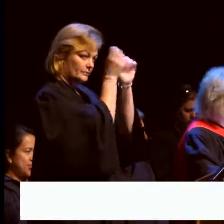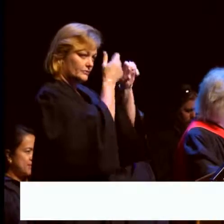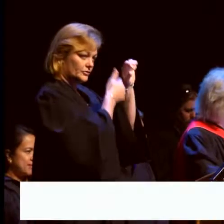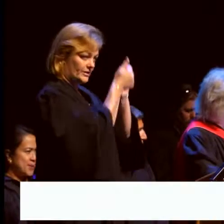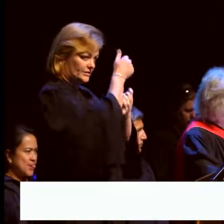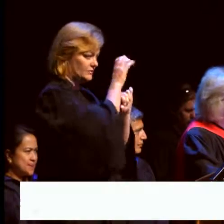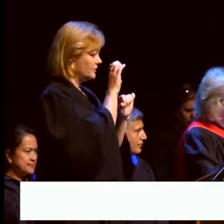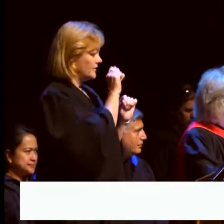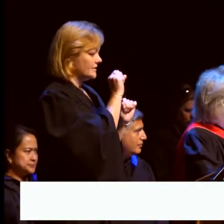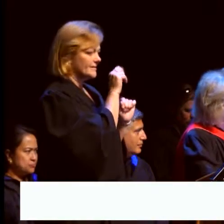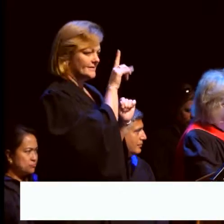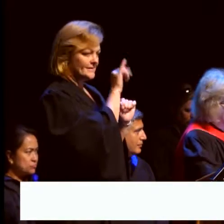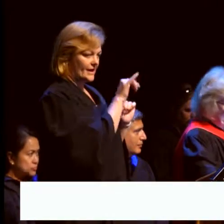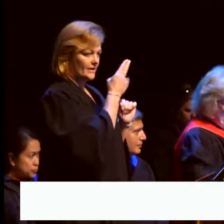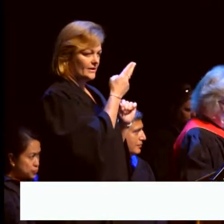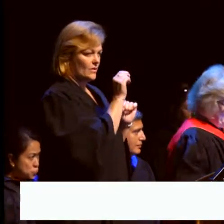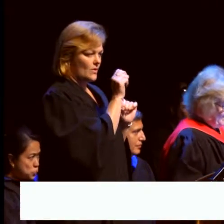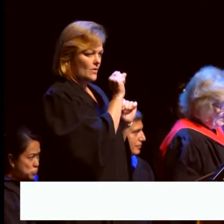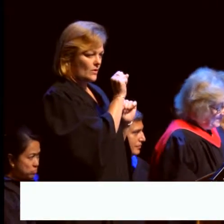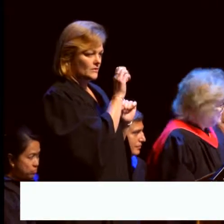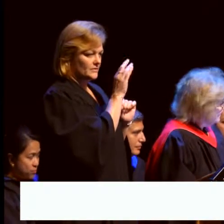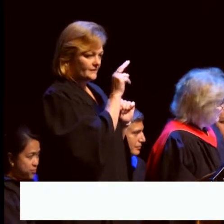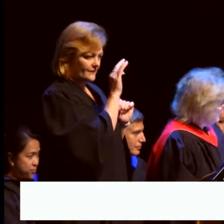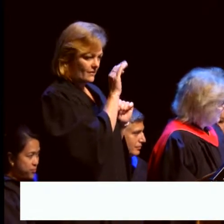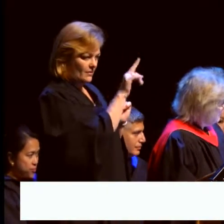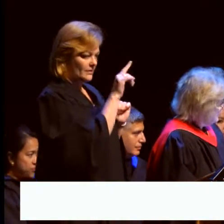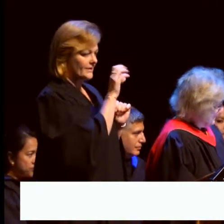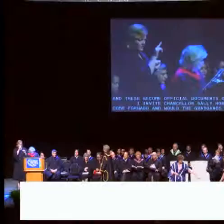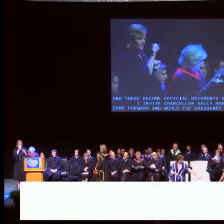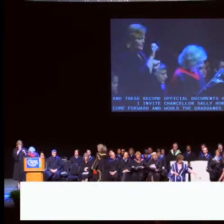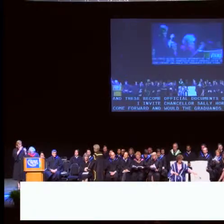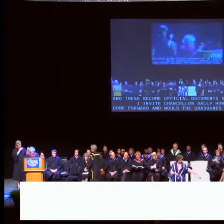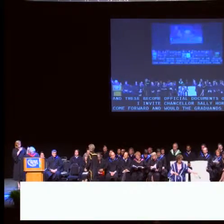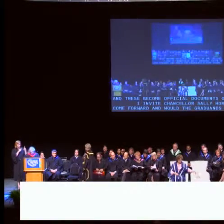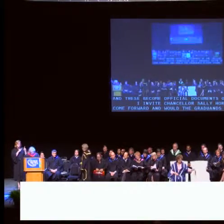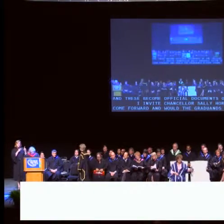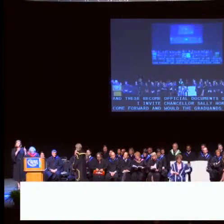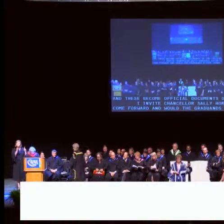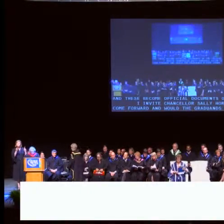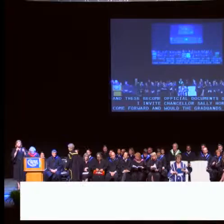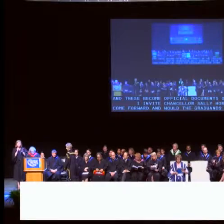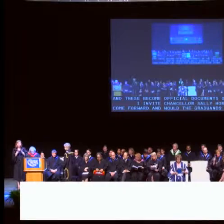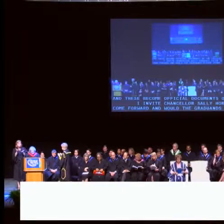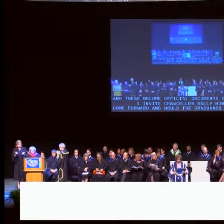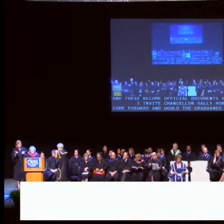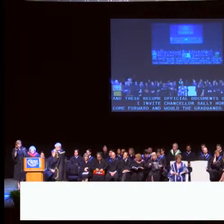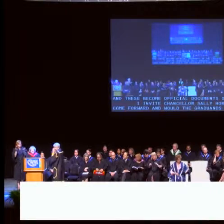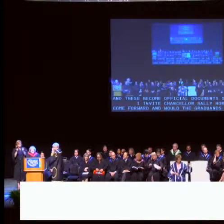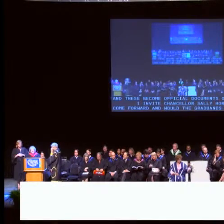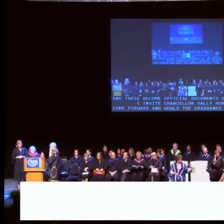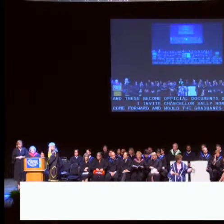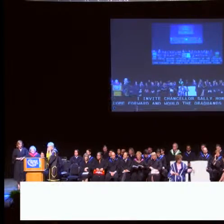AND WOULD THE GRADUANDS PLEASE STAND.